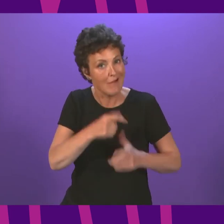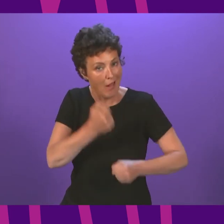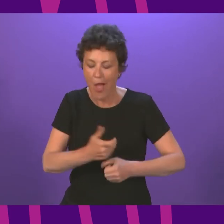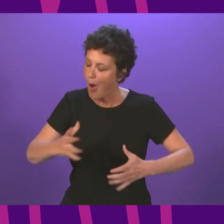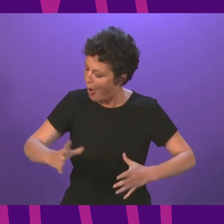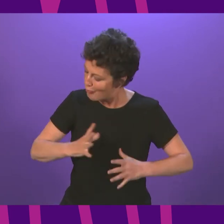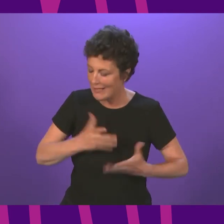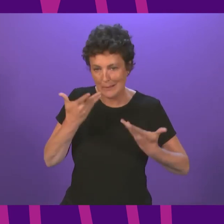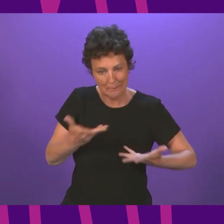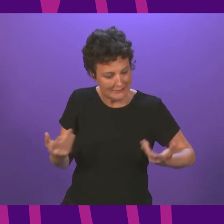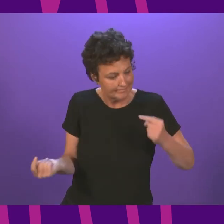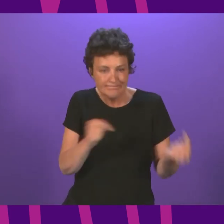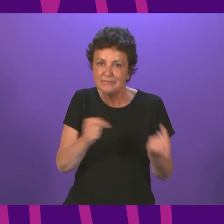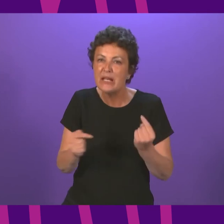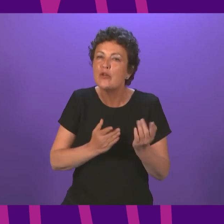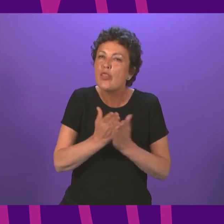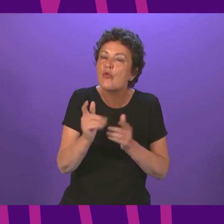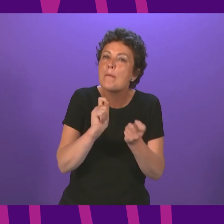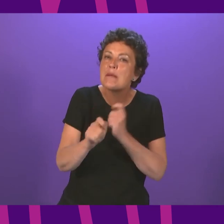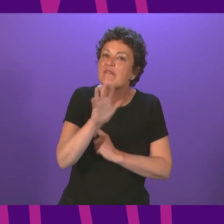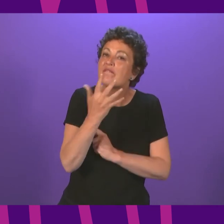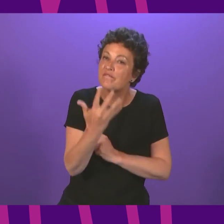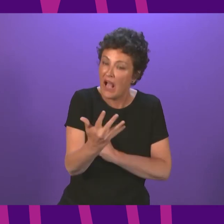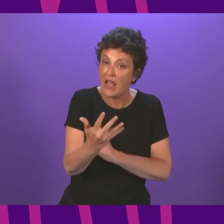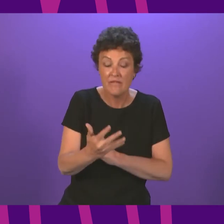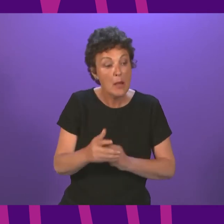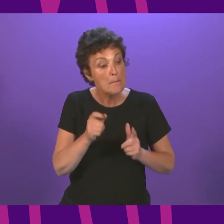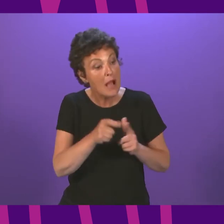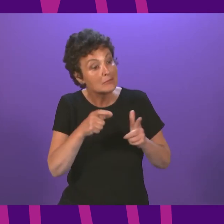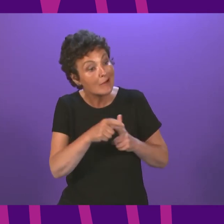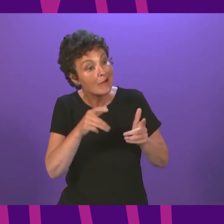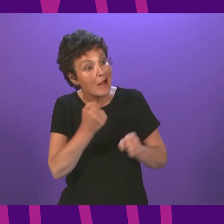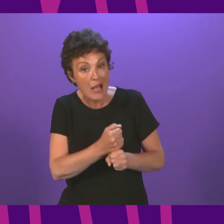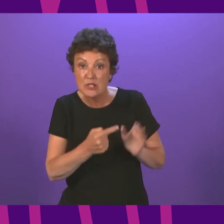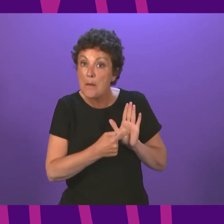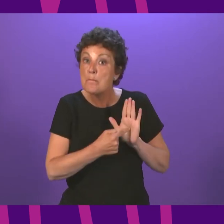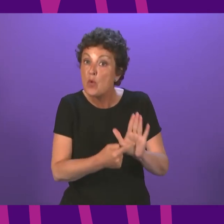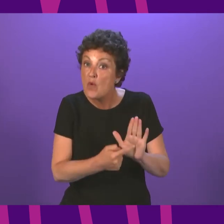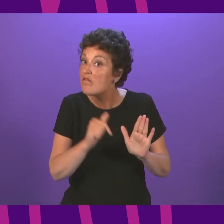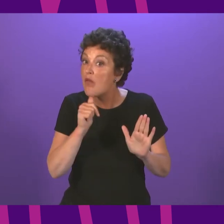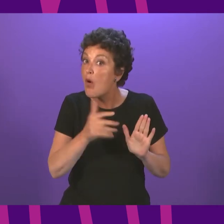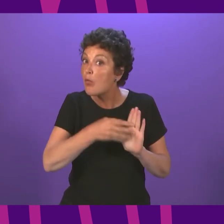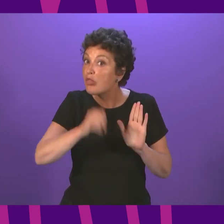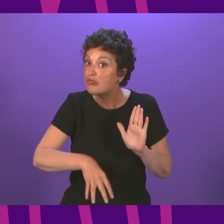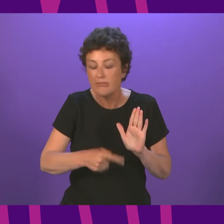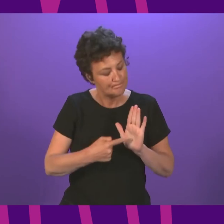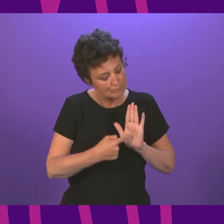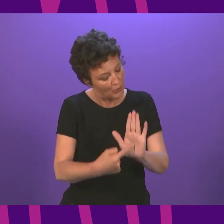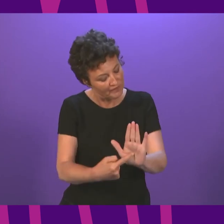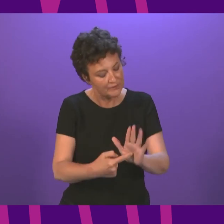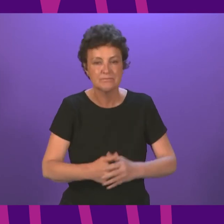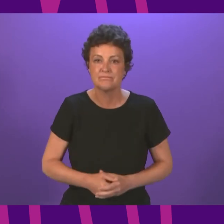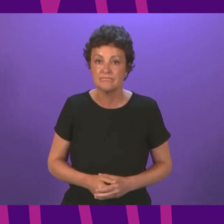I advise that, as we are running quite a bit ahead of schedule, I intend closing the debate